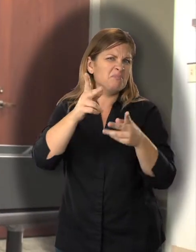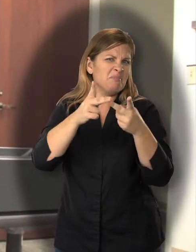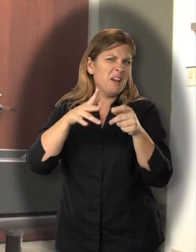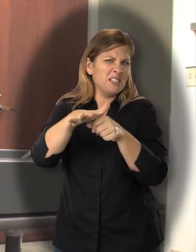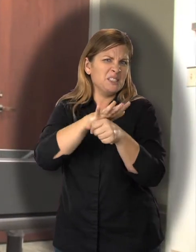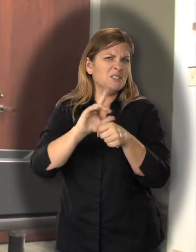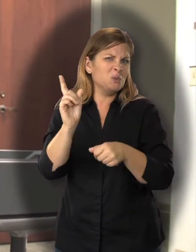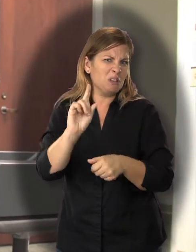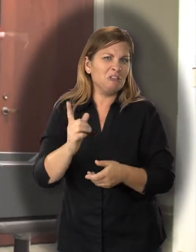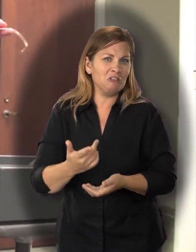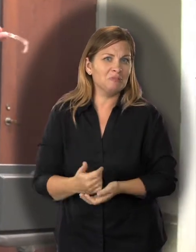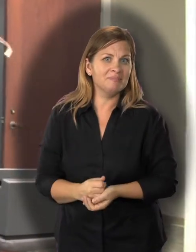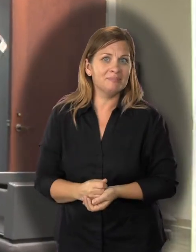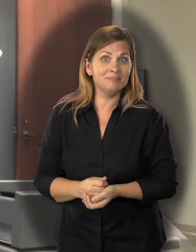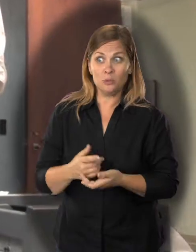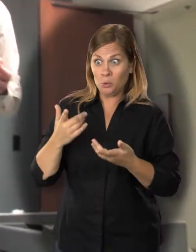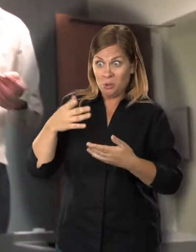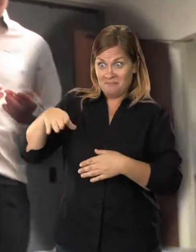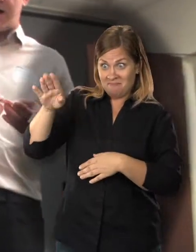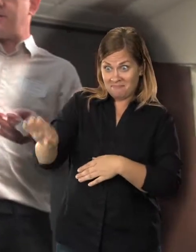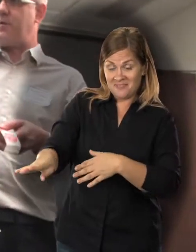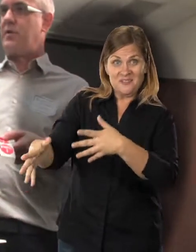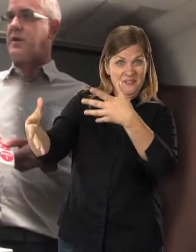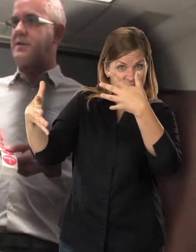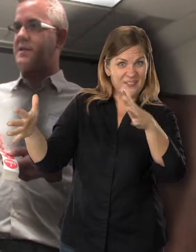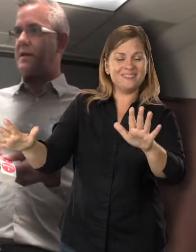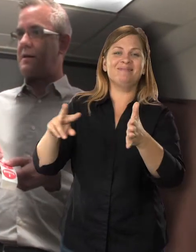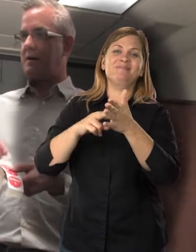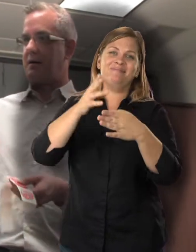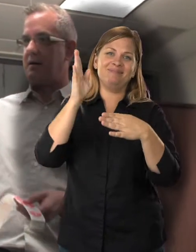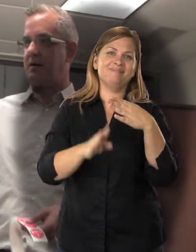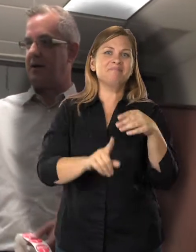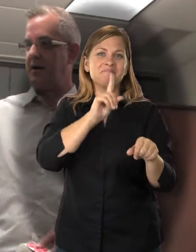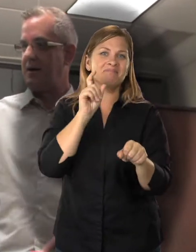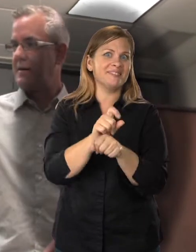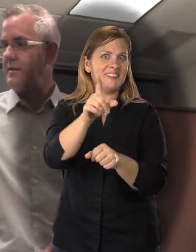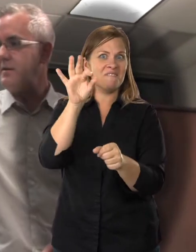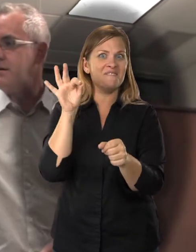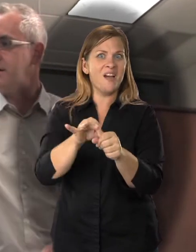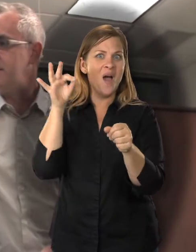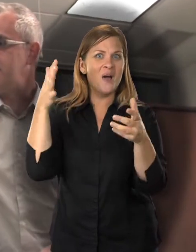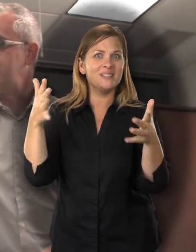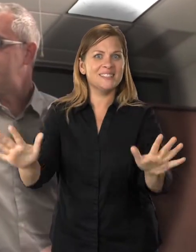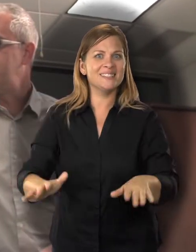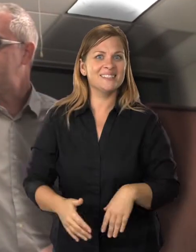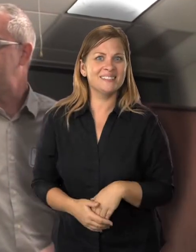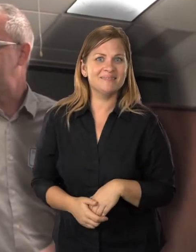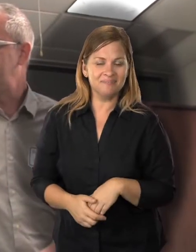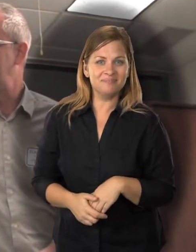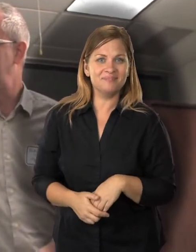Once your ballot has been put into the ballot counter, you're all done! You've voted!